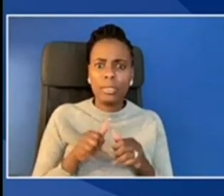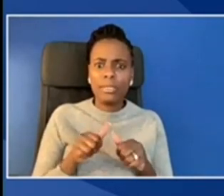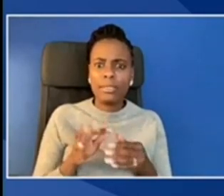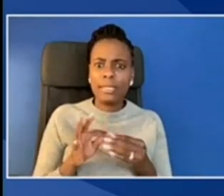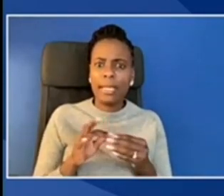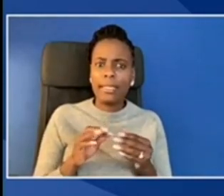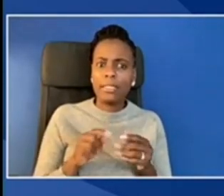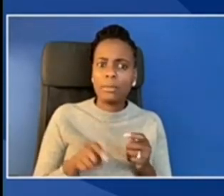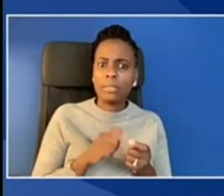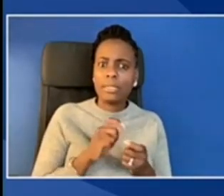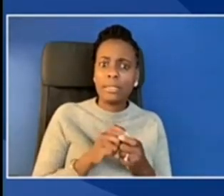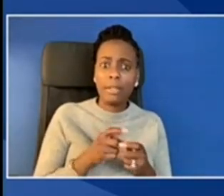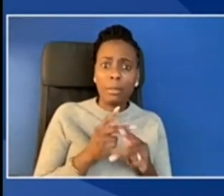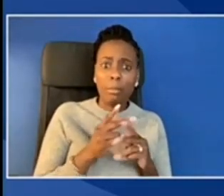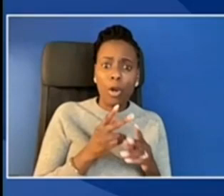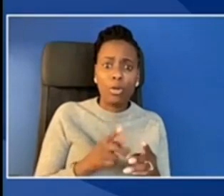allowed to apply for debt relief.